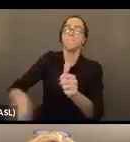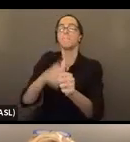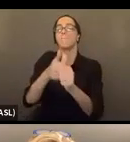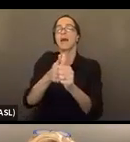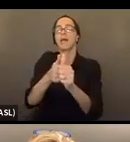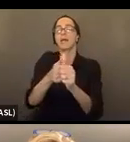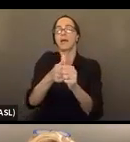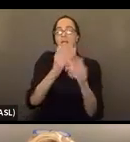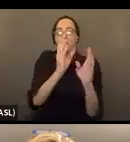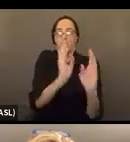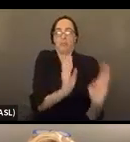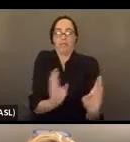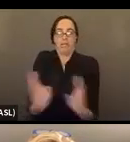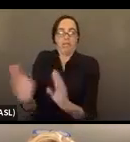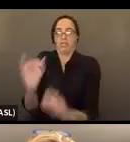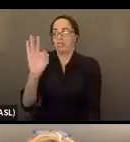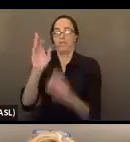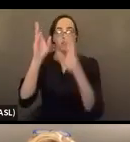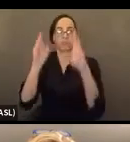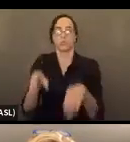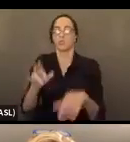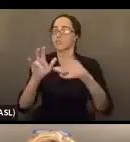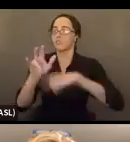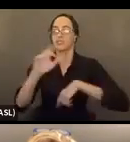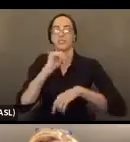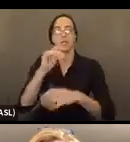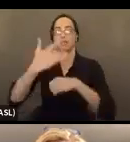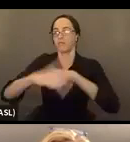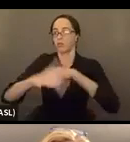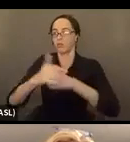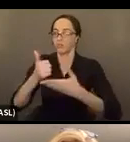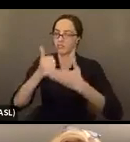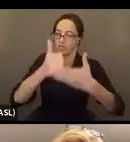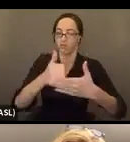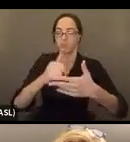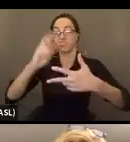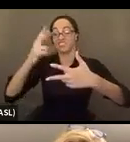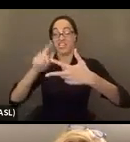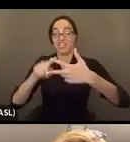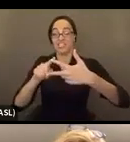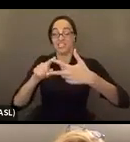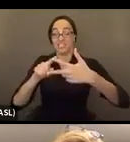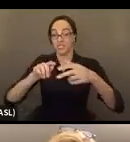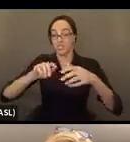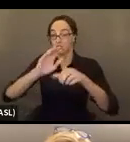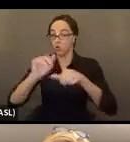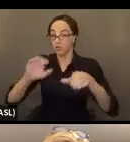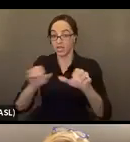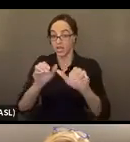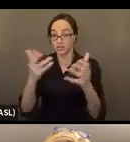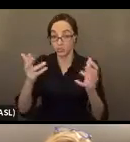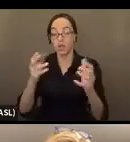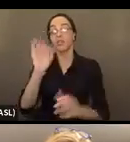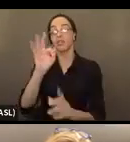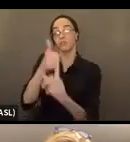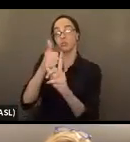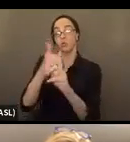my first call to action the second one is if you are already responsible for somebody else please